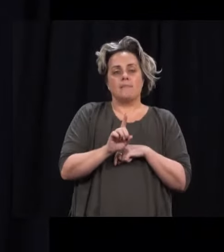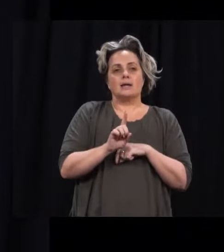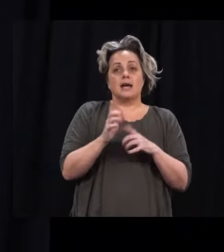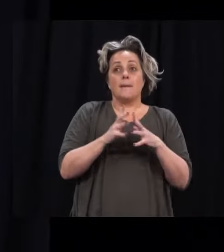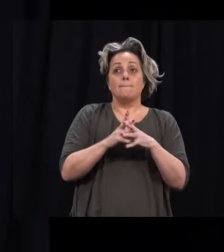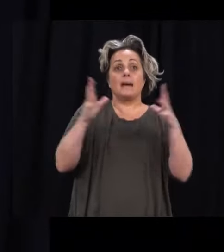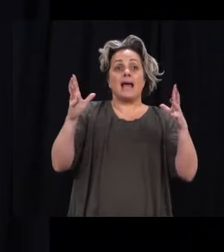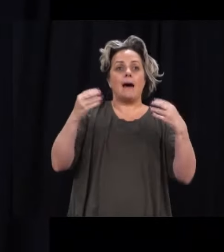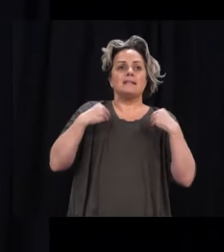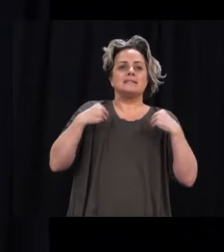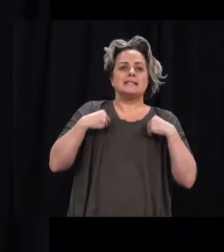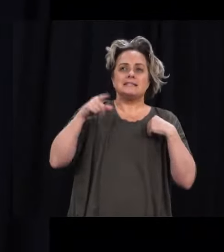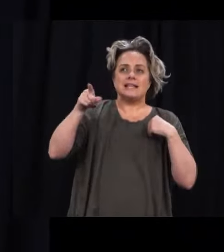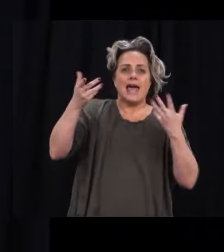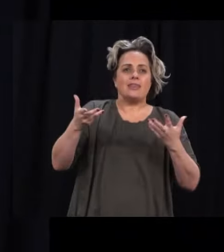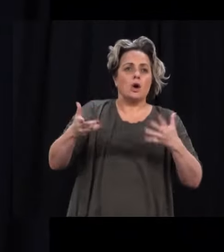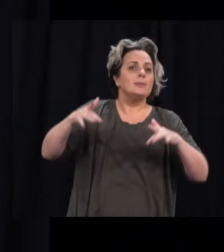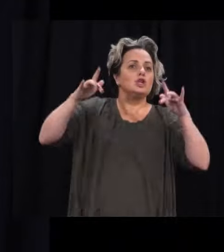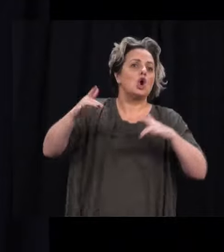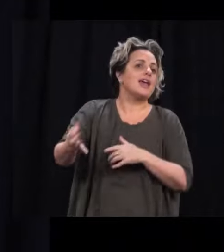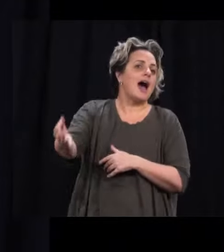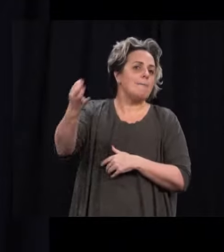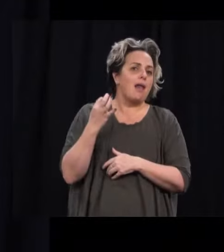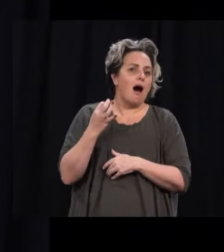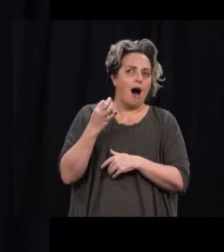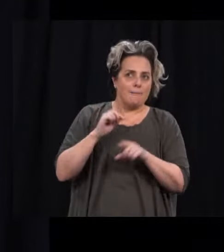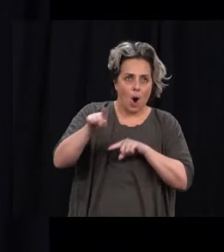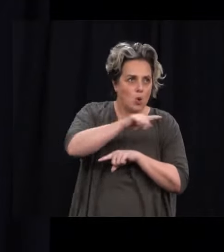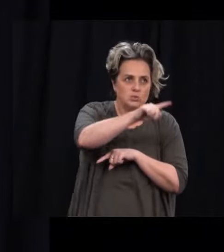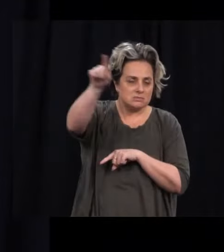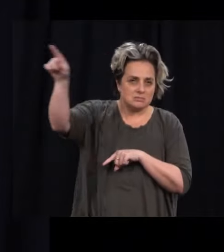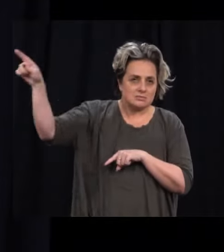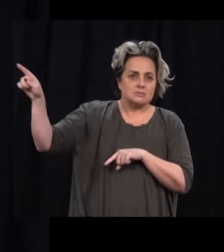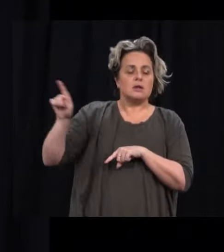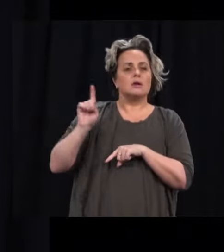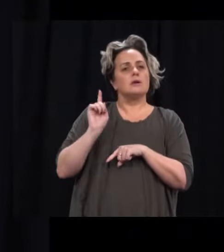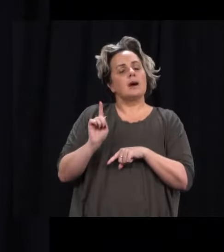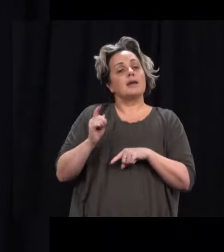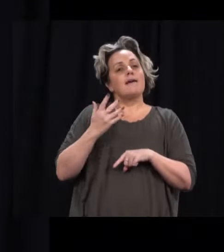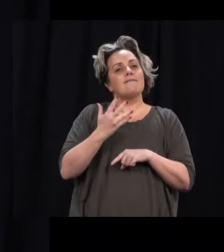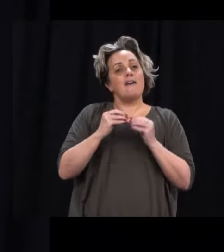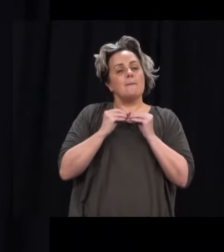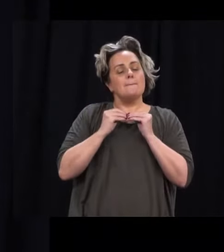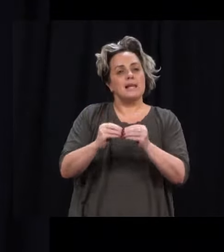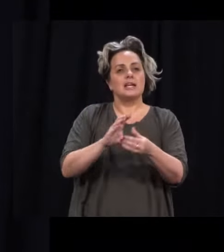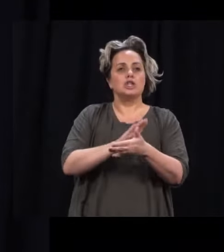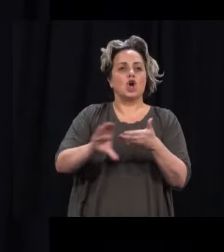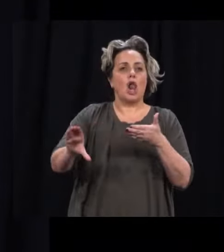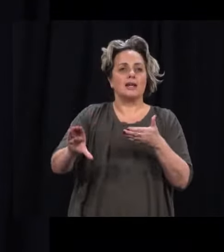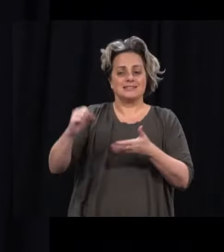but it is likely to be less than that because as I said before, those larger businesses